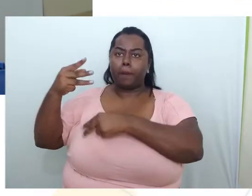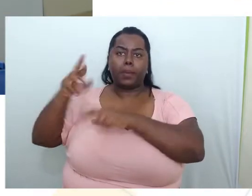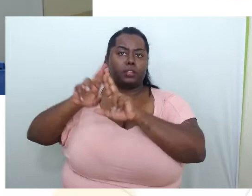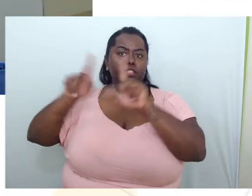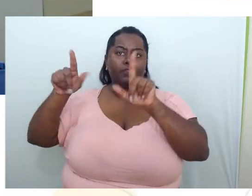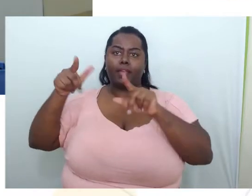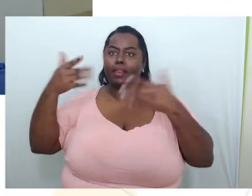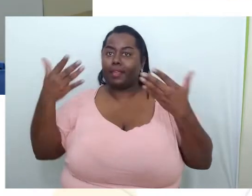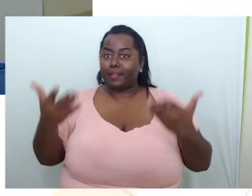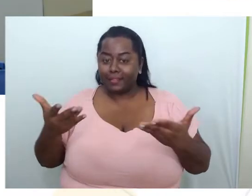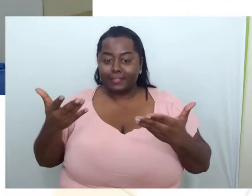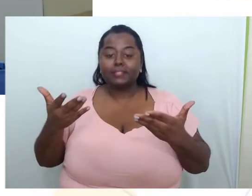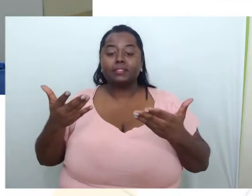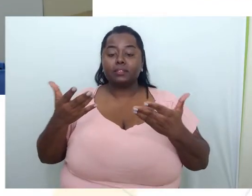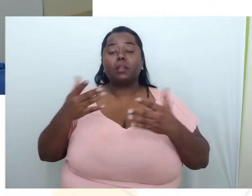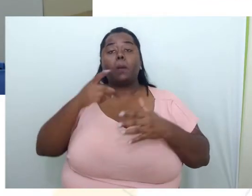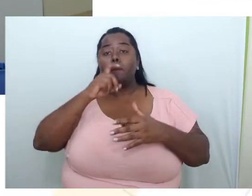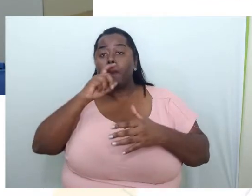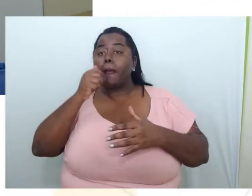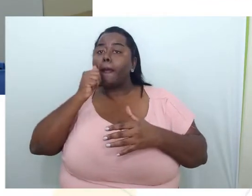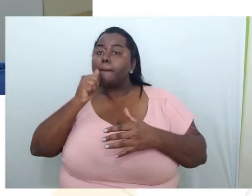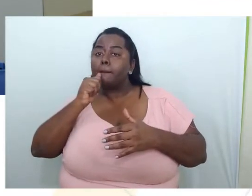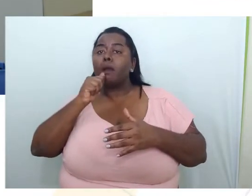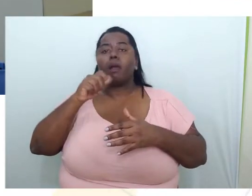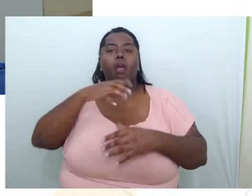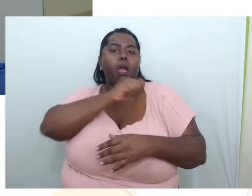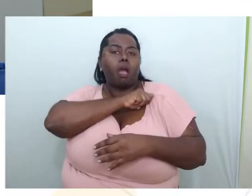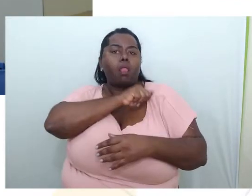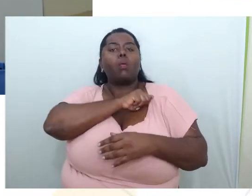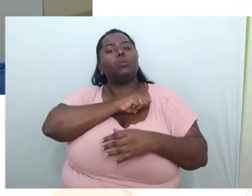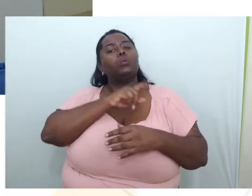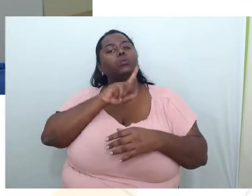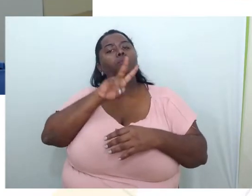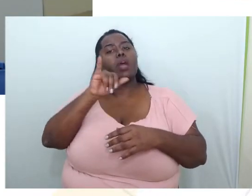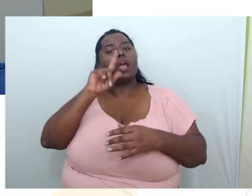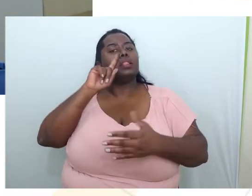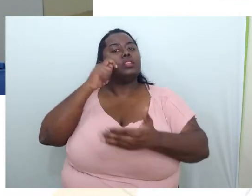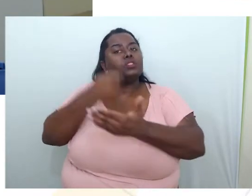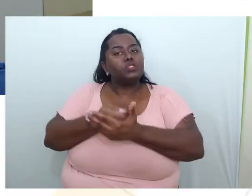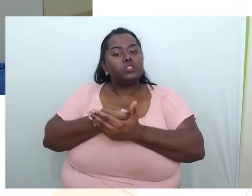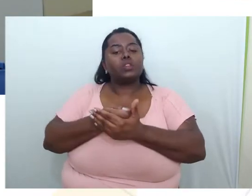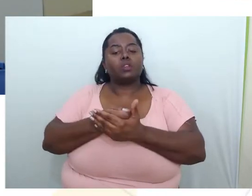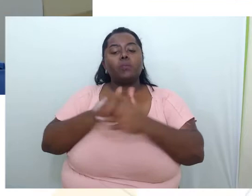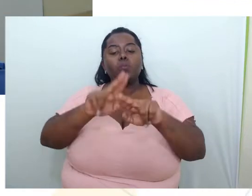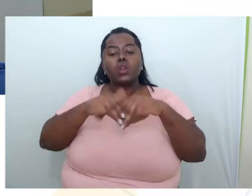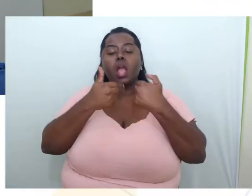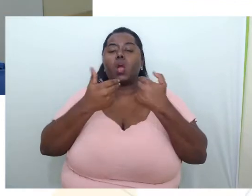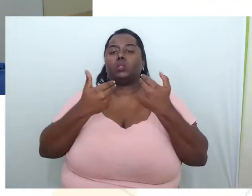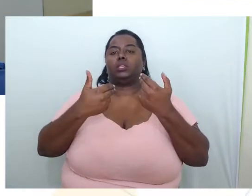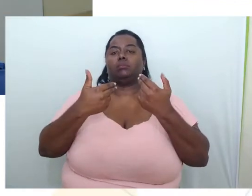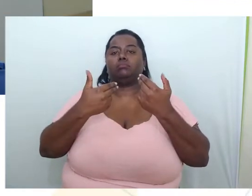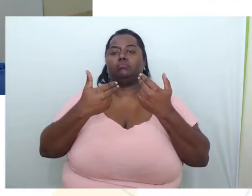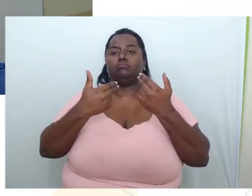something else parents and students will make a decision on on which institution